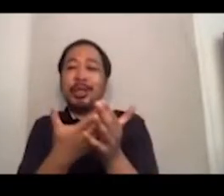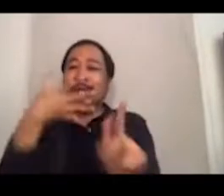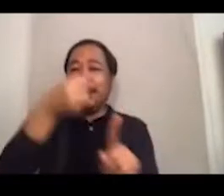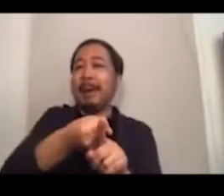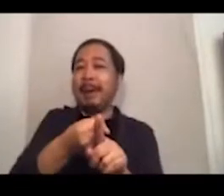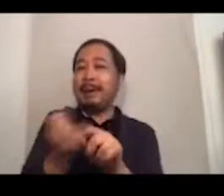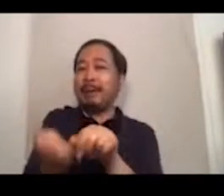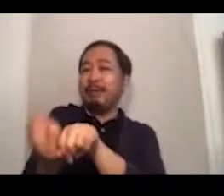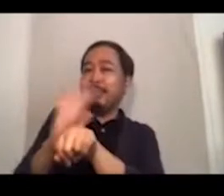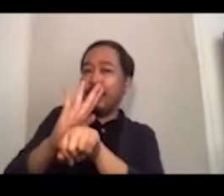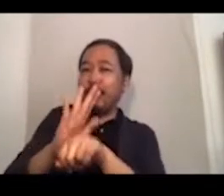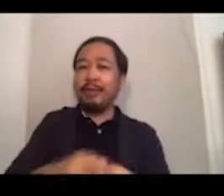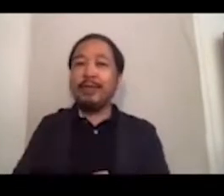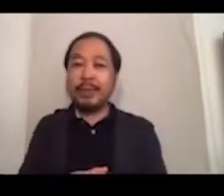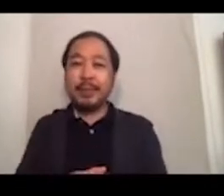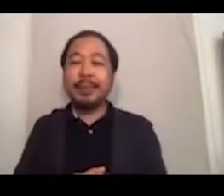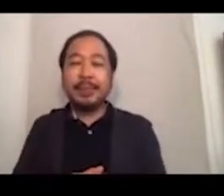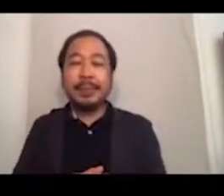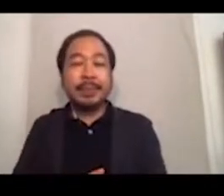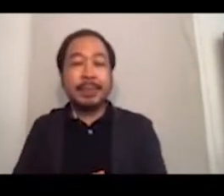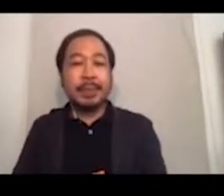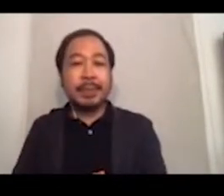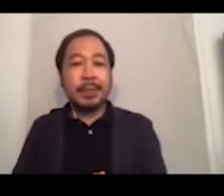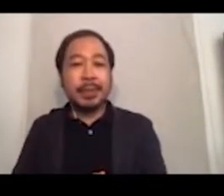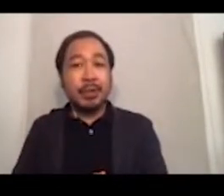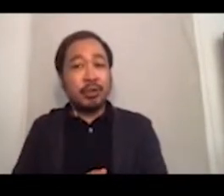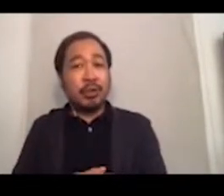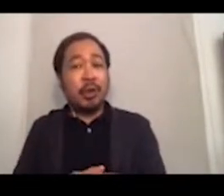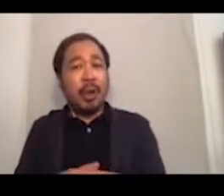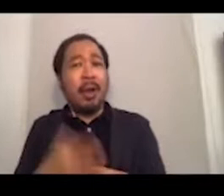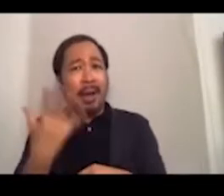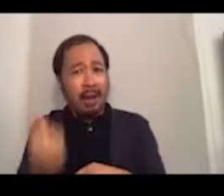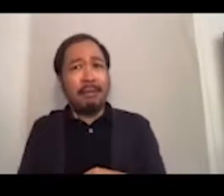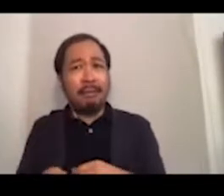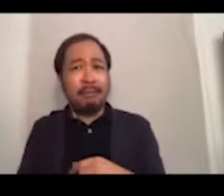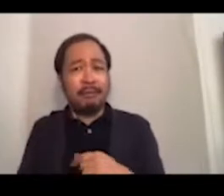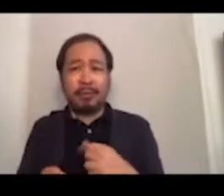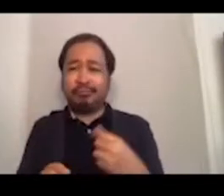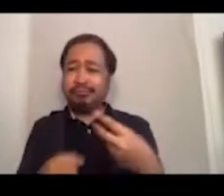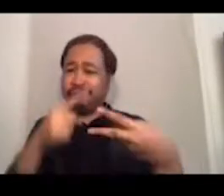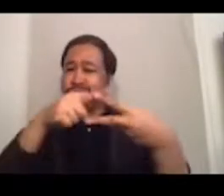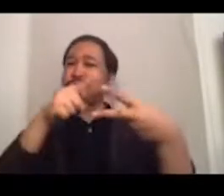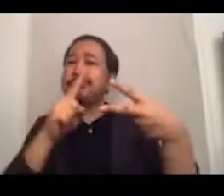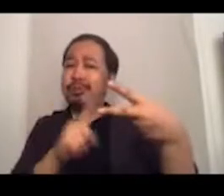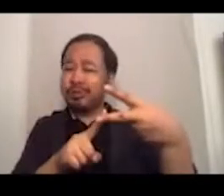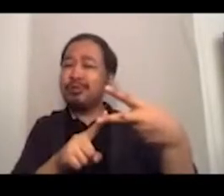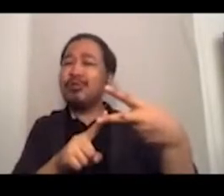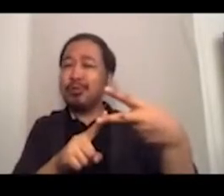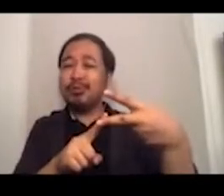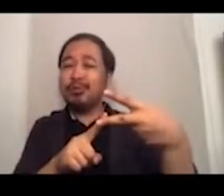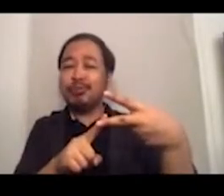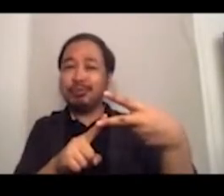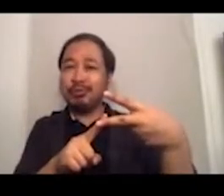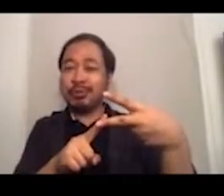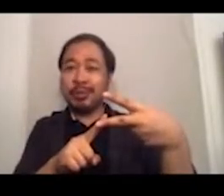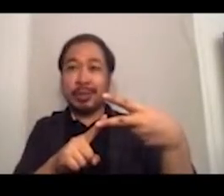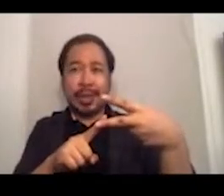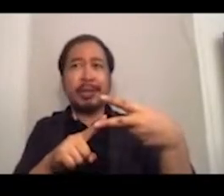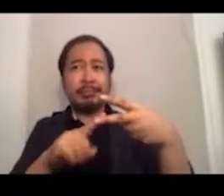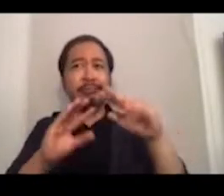is that city leaders and experts in disability advocacy organizations have clearly stated,